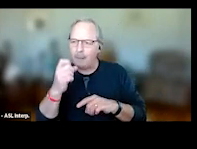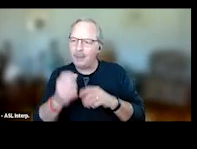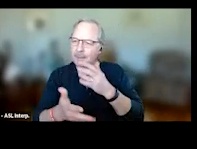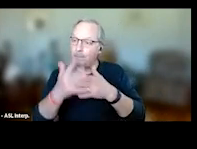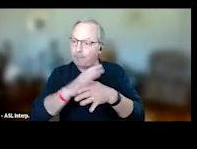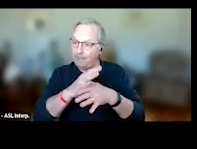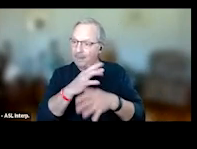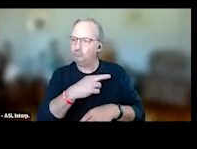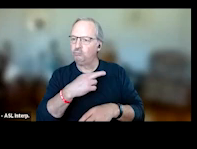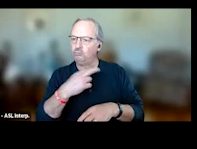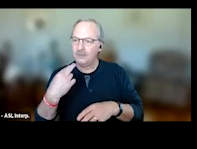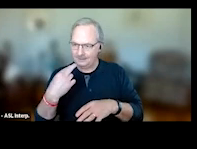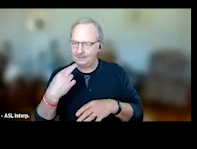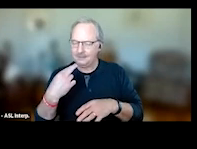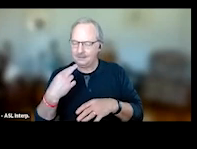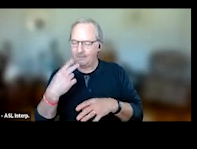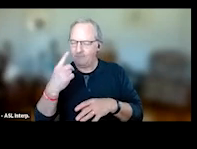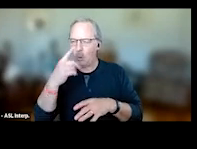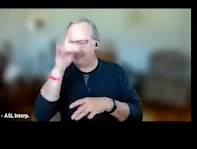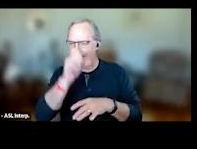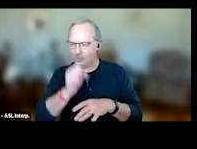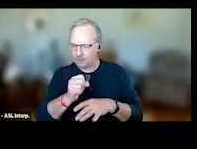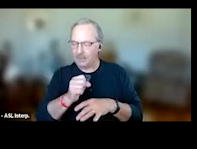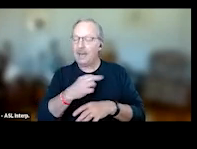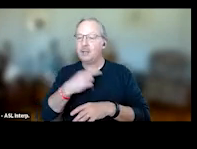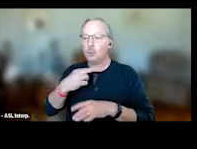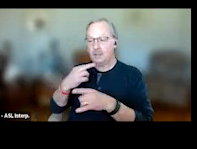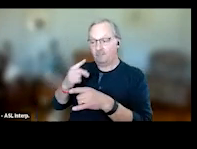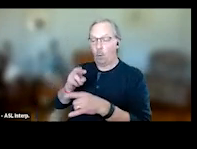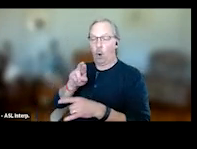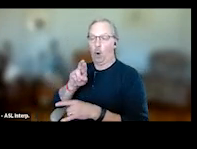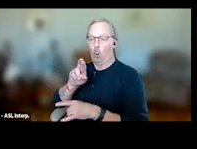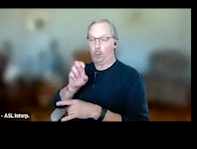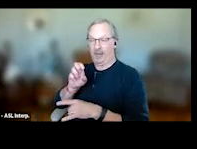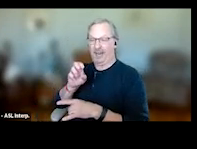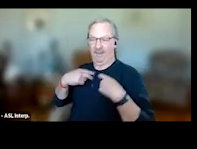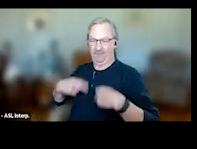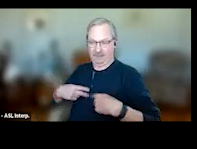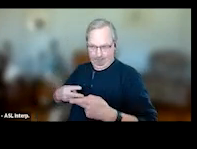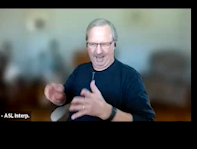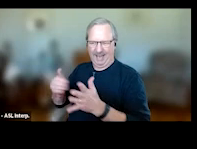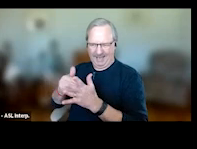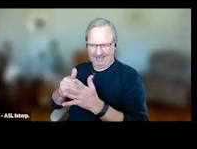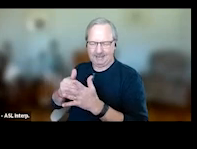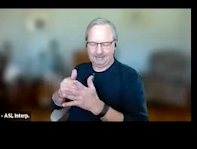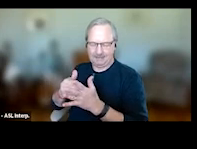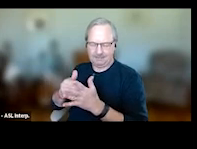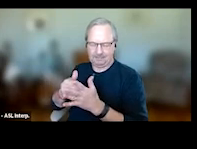of psychosis and is also a risk factor for re-victimization. And so unsurprisingly, people with schizophrenia